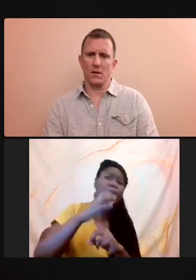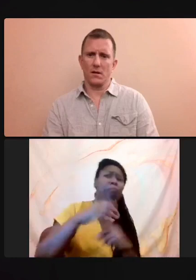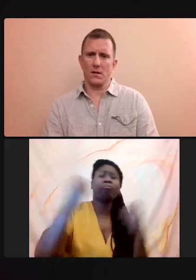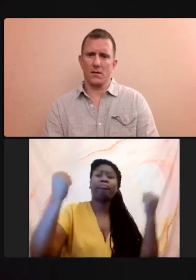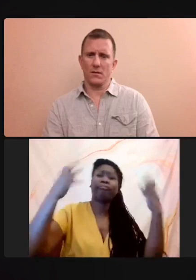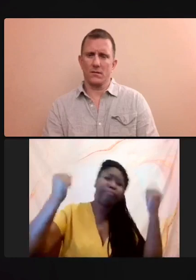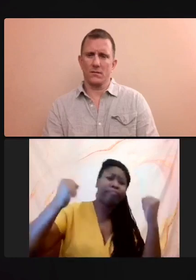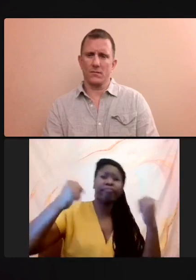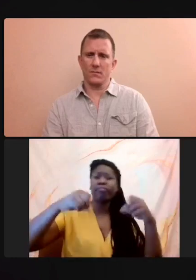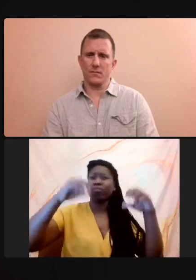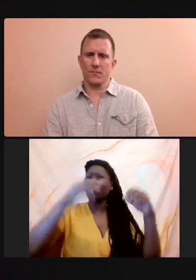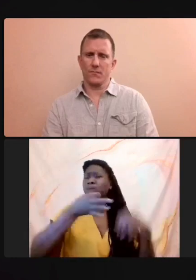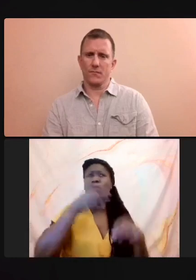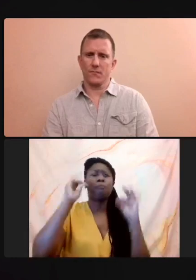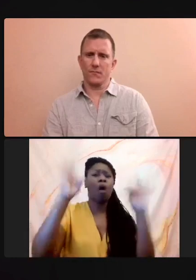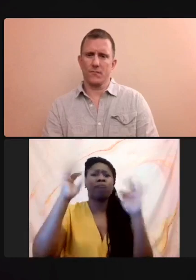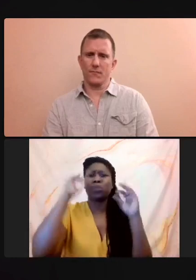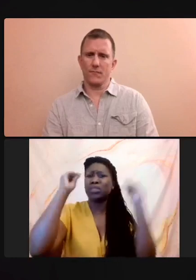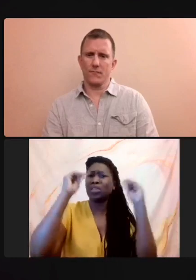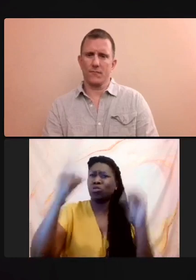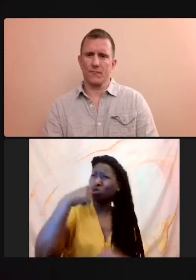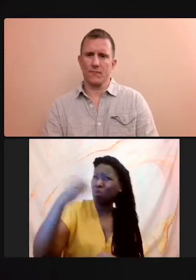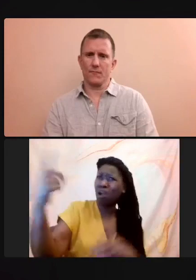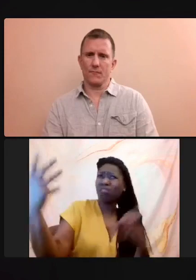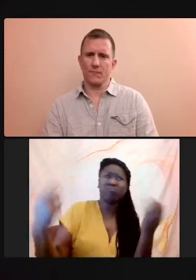And so I don't understand the strictness that comes from the fact